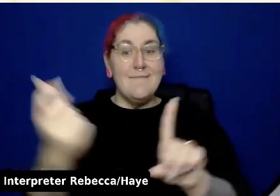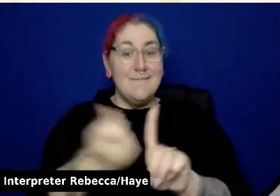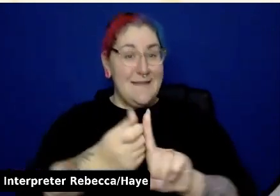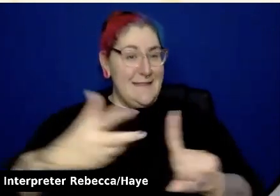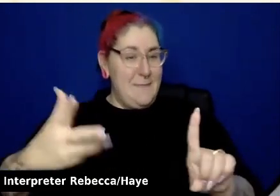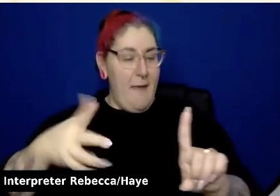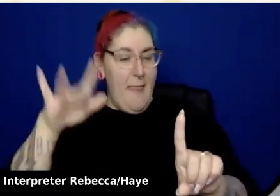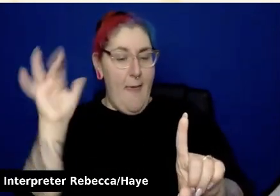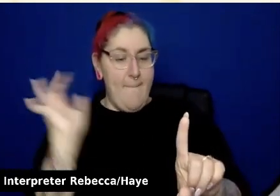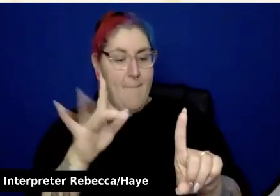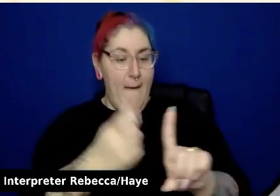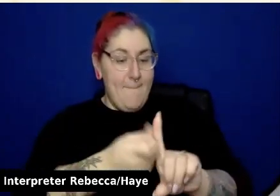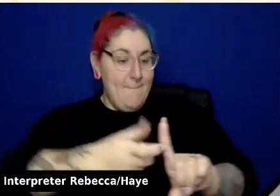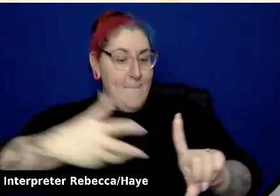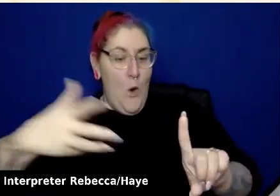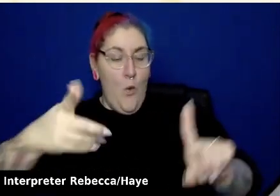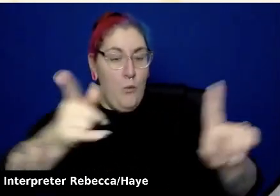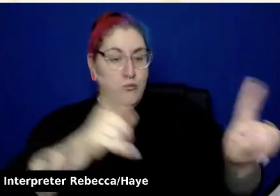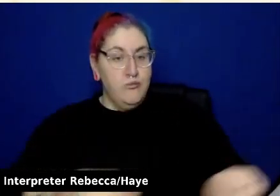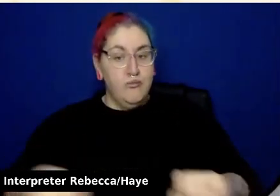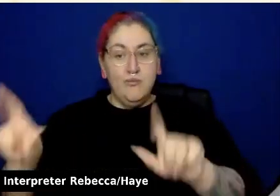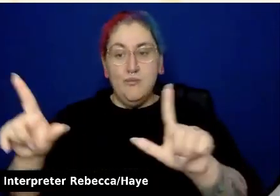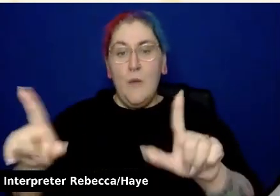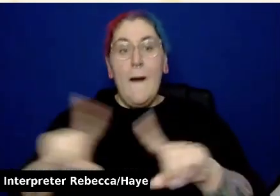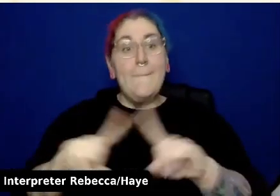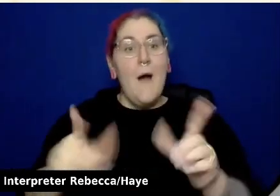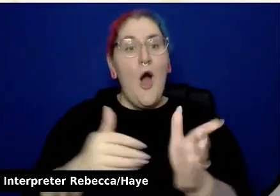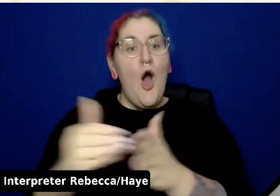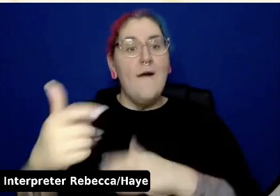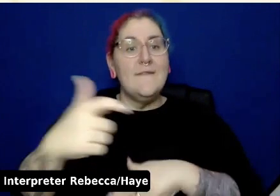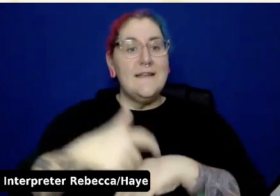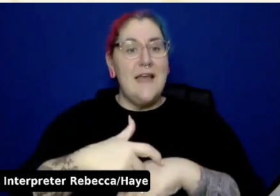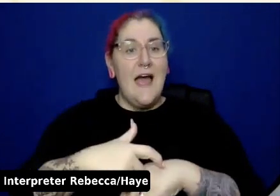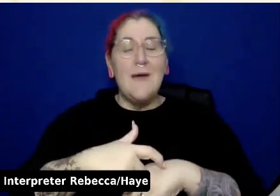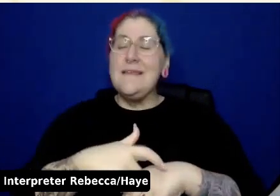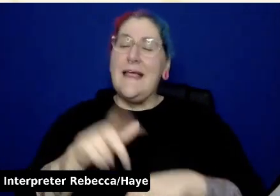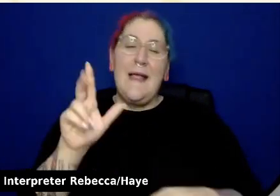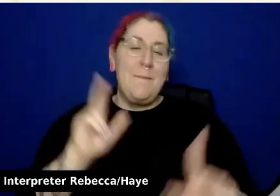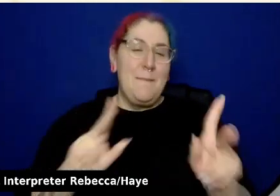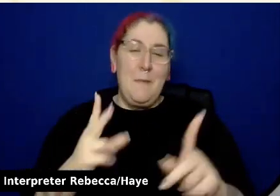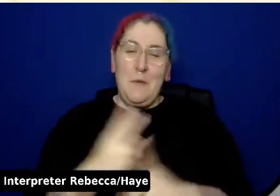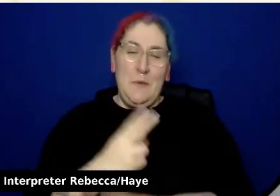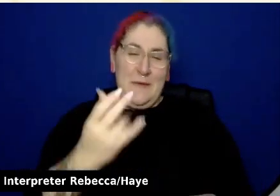But often what happens is that authors use them on the content itself. That is the wrong use of aria-expanded.